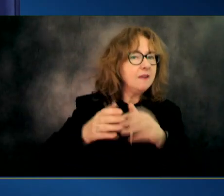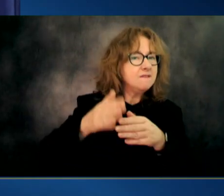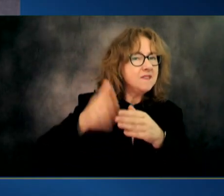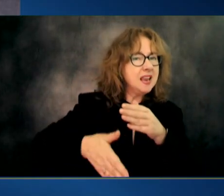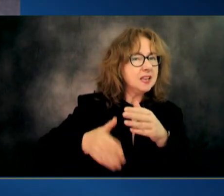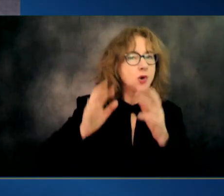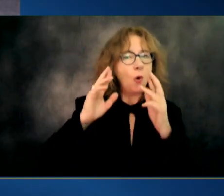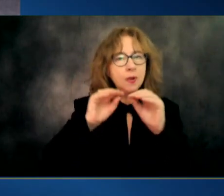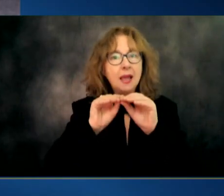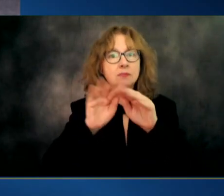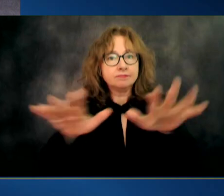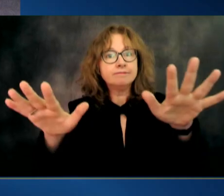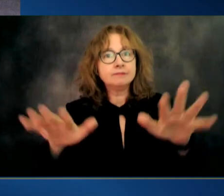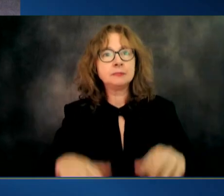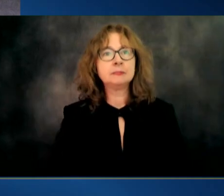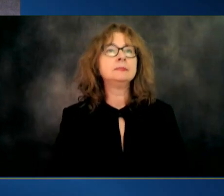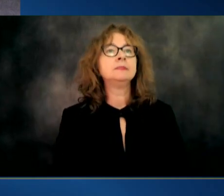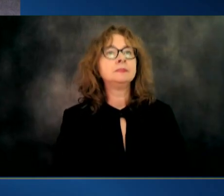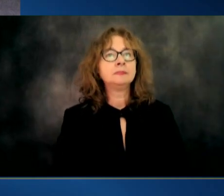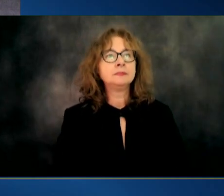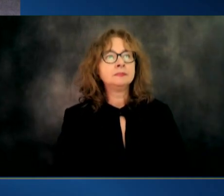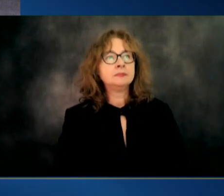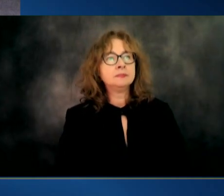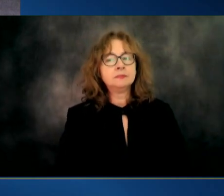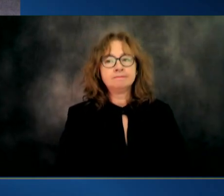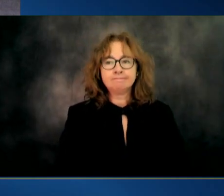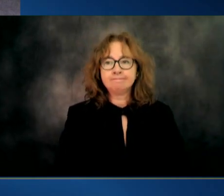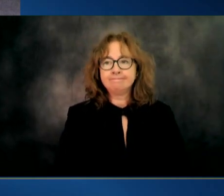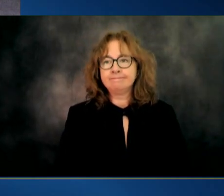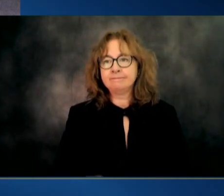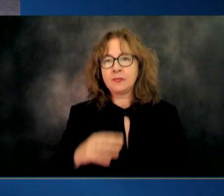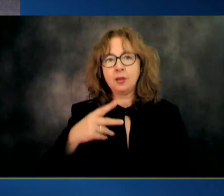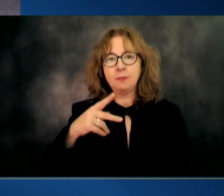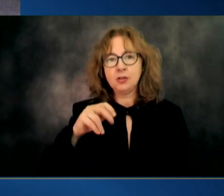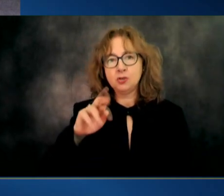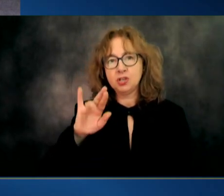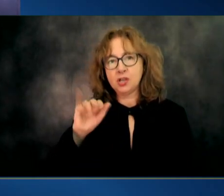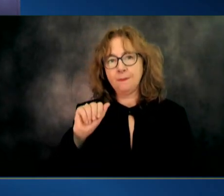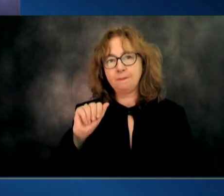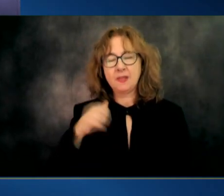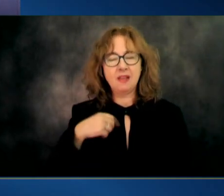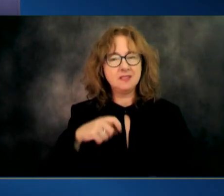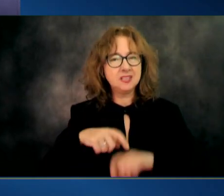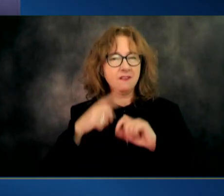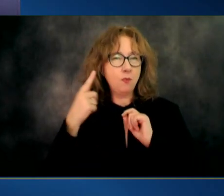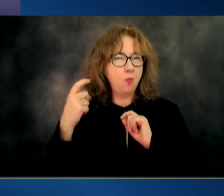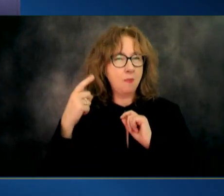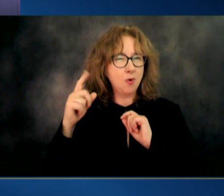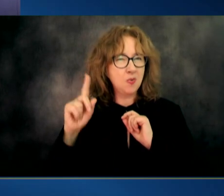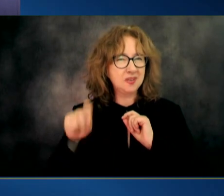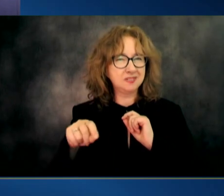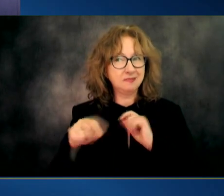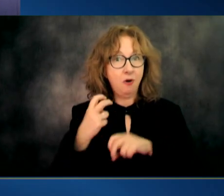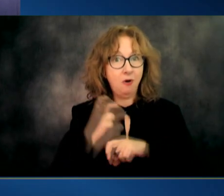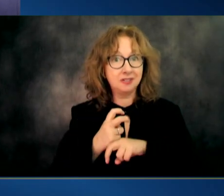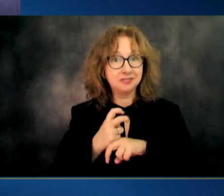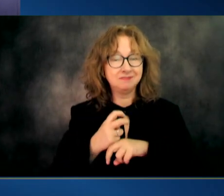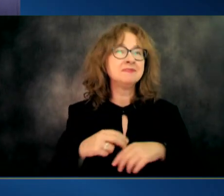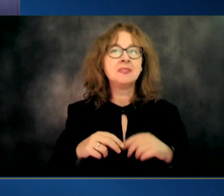Patricia Kavanagh: Great. All right. So, I think I have time for one more question, and this one is the hard one. Many sickle cell disease advancements